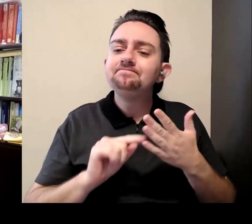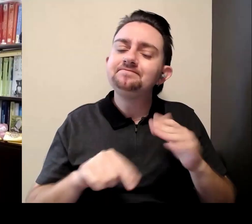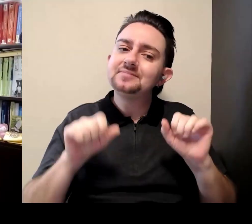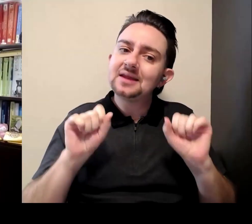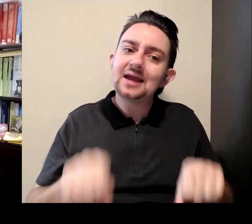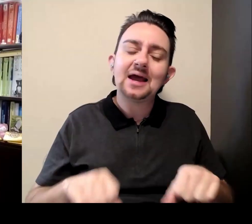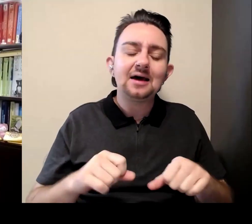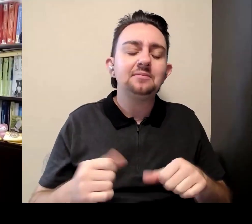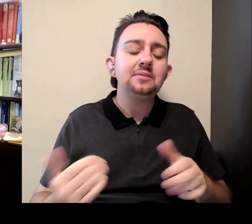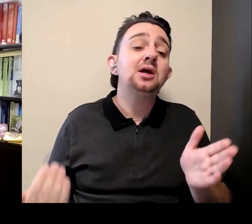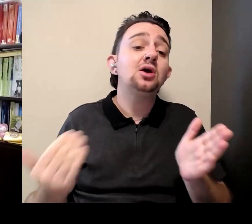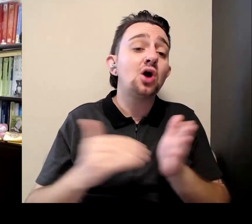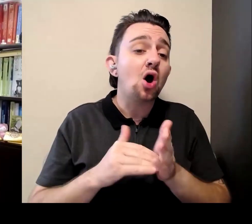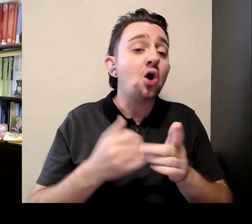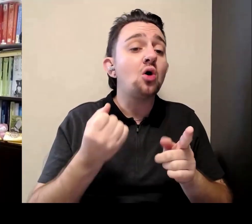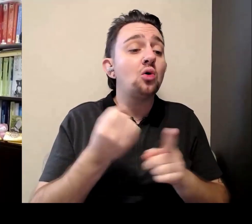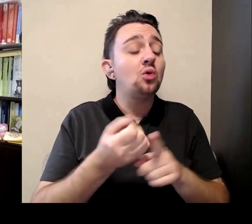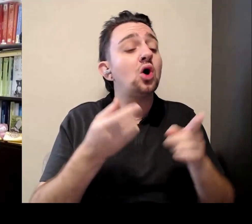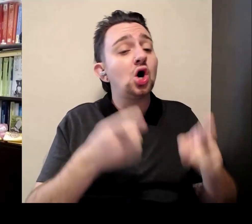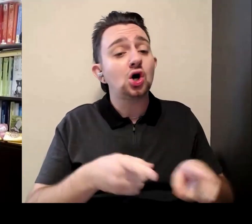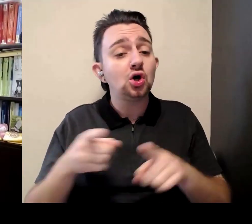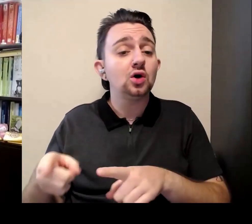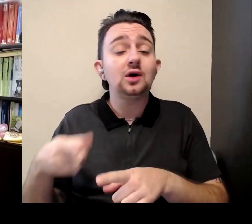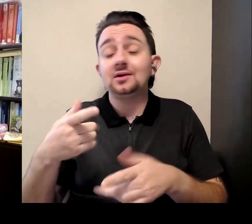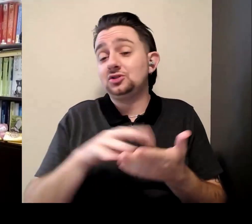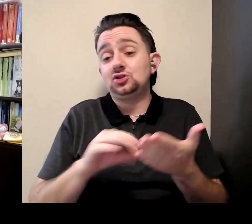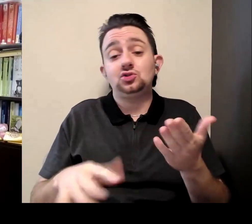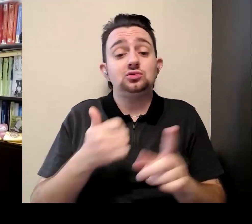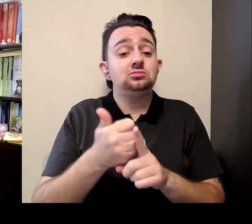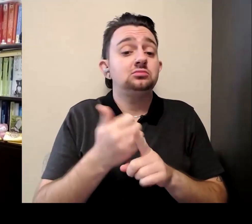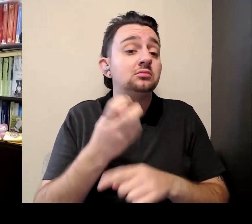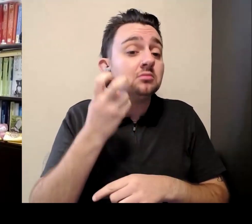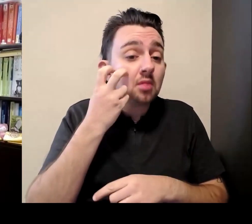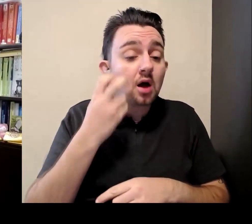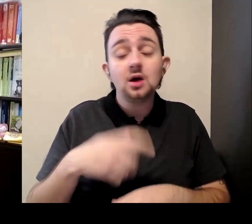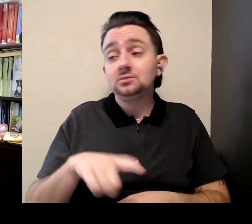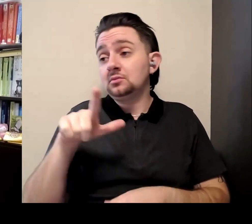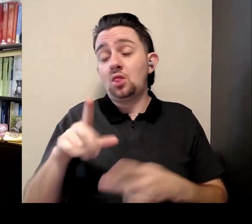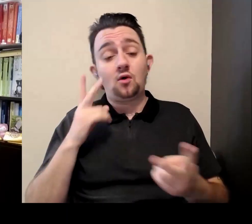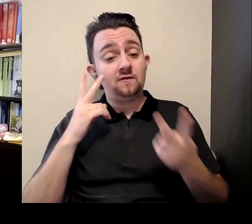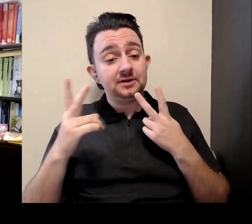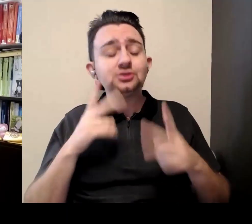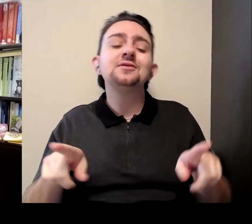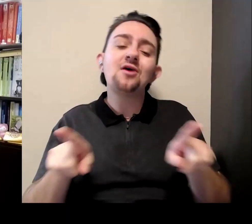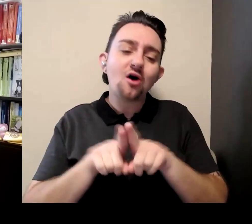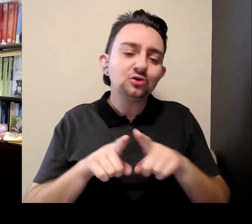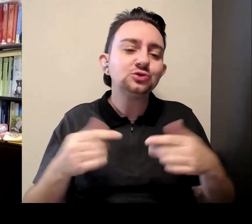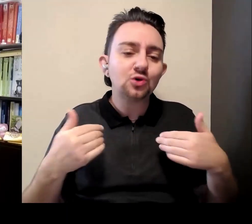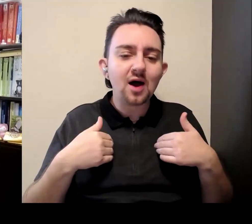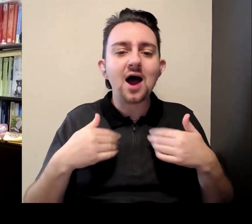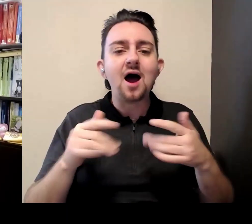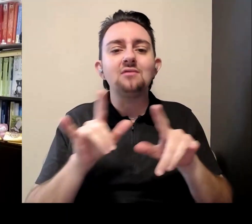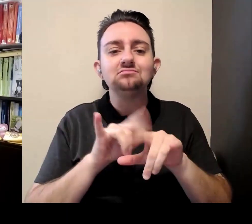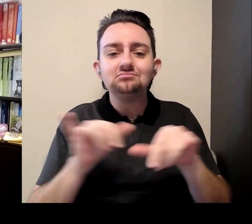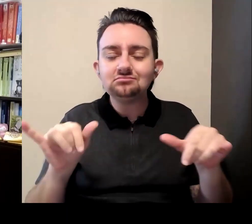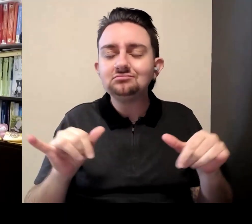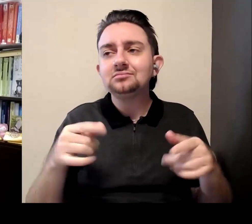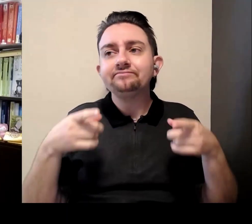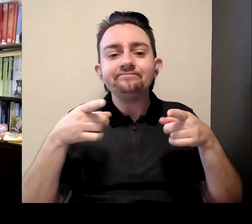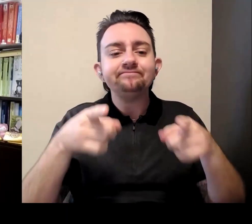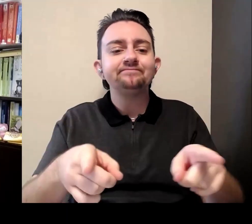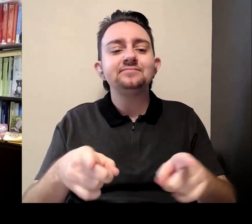We can have a student who is blind or a student who has low vision who also has co-occurring, coexisting specific learning disabilities.